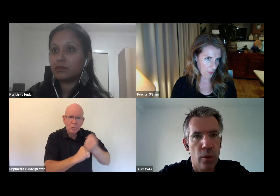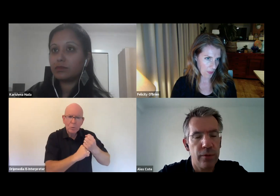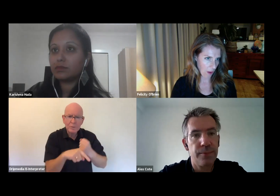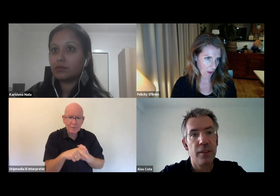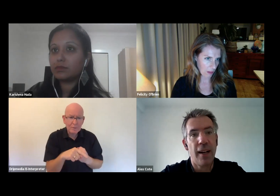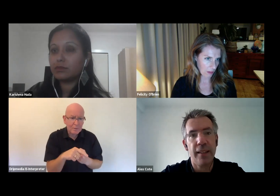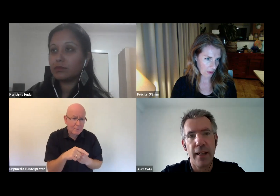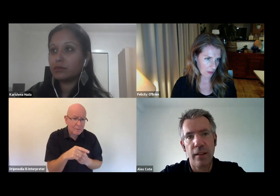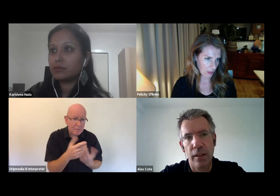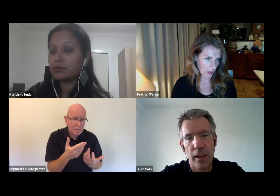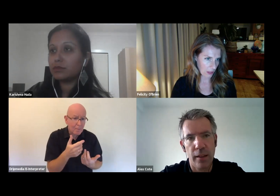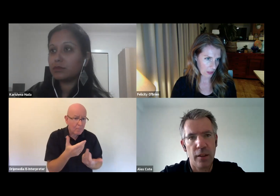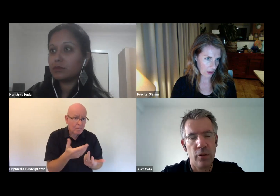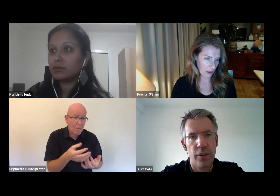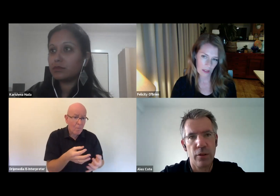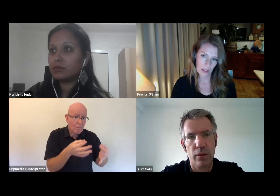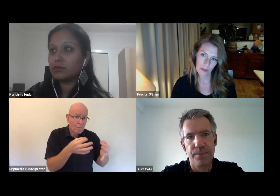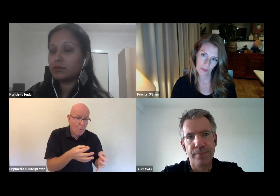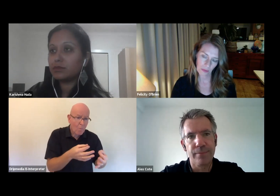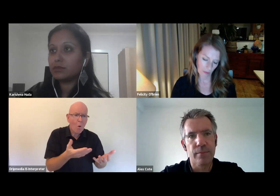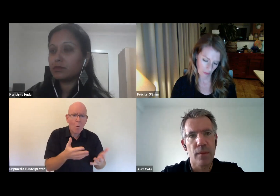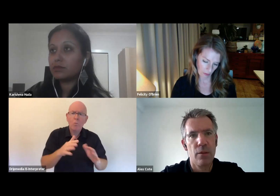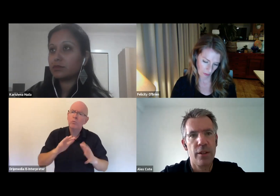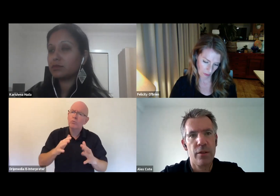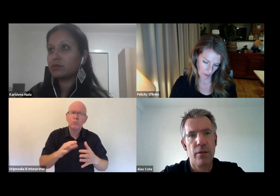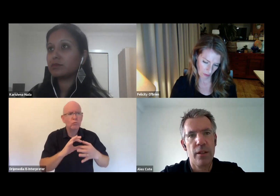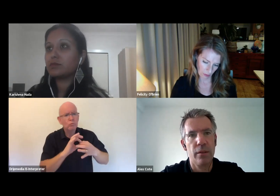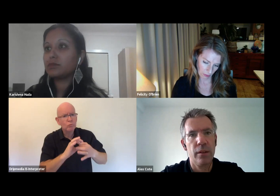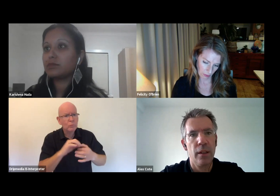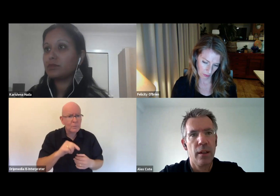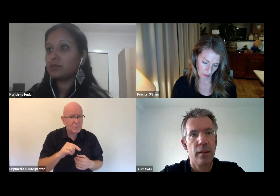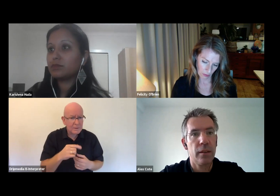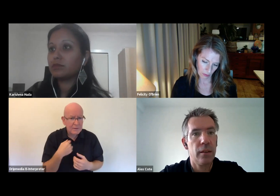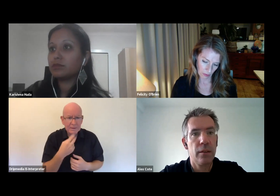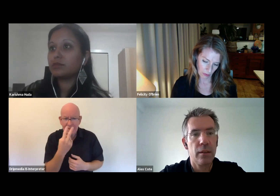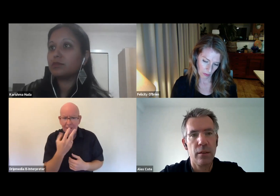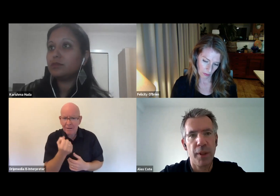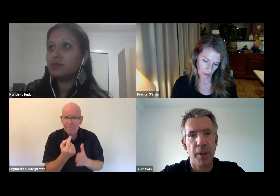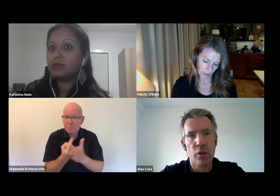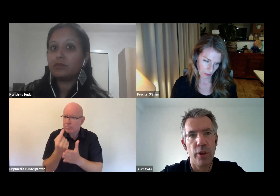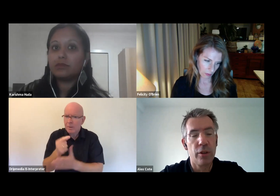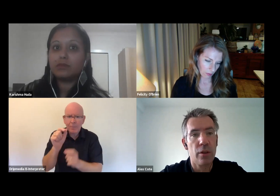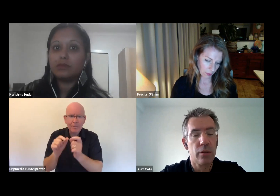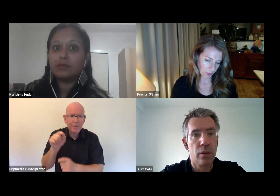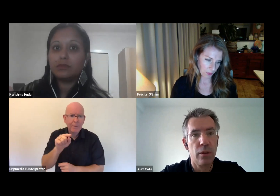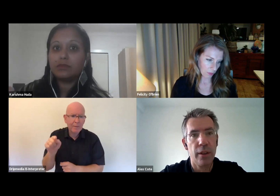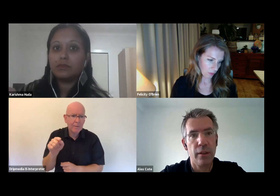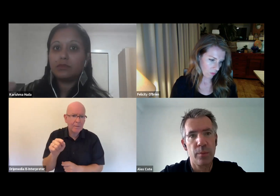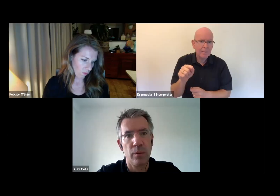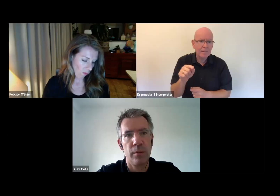of valid ID and official registration. It’s a big issue which is not solely a problem